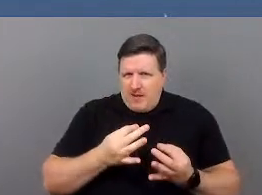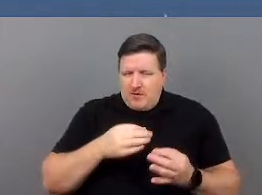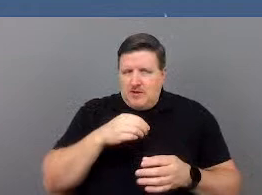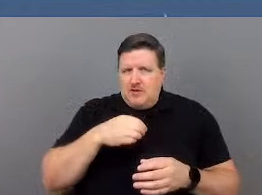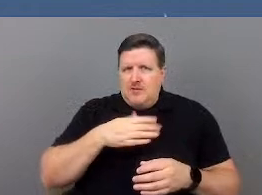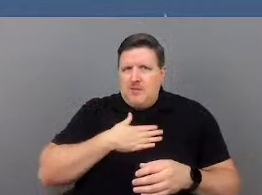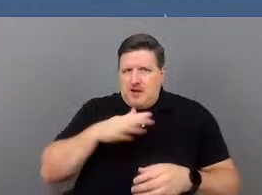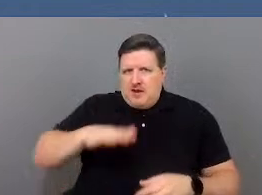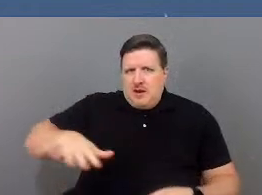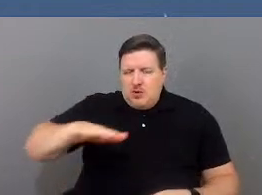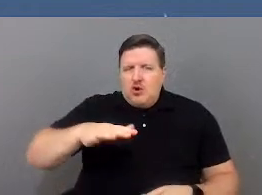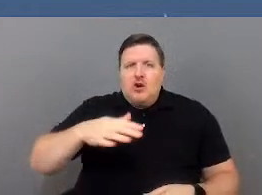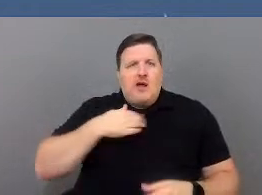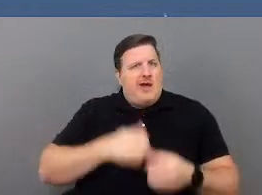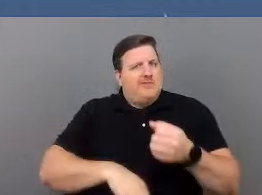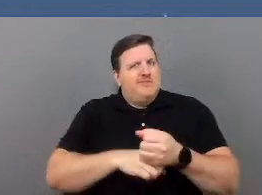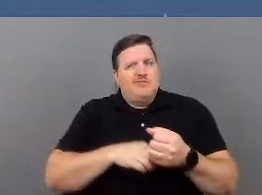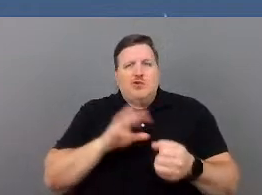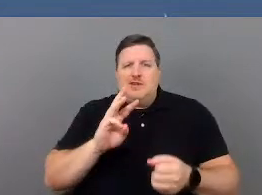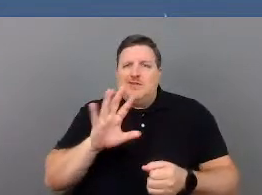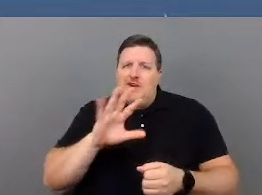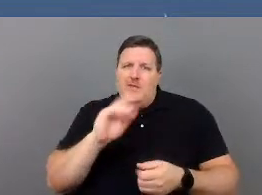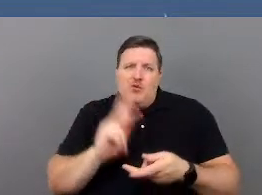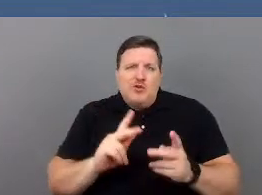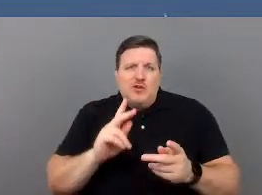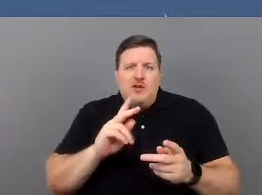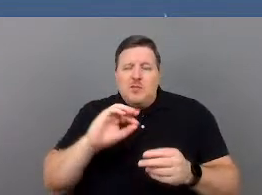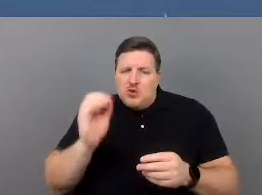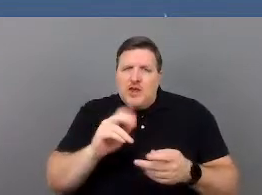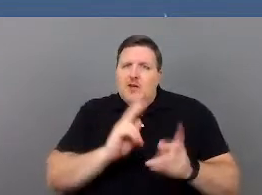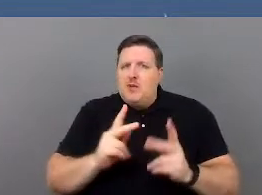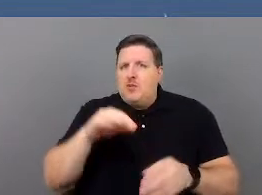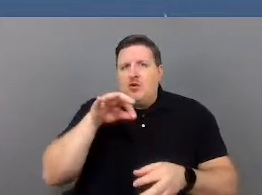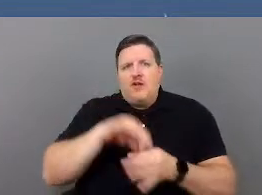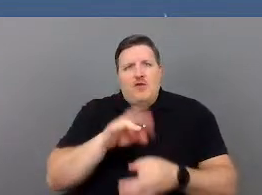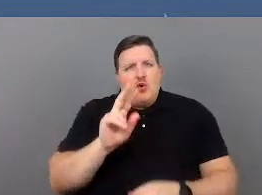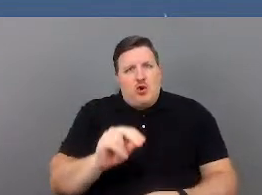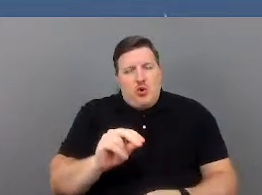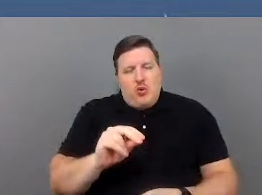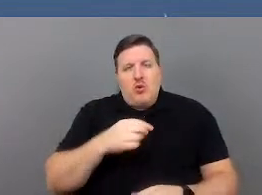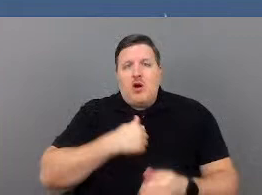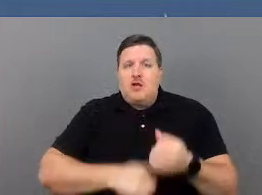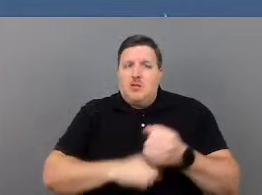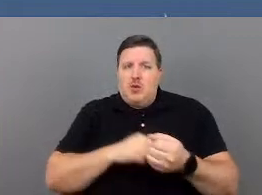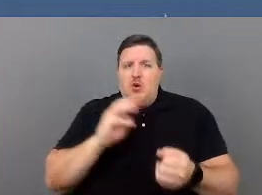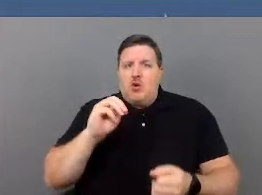I SUPPORT MAYOR FREY AND SUPPORT A FULLY FUNDED MPD AND OFFICE OF VIOLENCE PREVENTION. ONE DAY THE SCHOOL I WORK AT WAS SHOT BY GUN FIRE.